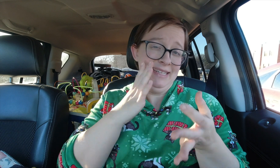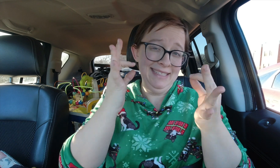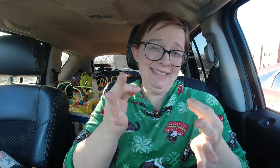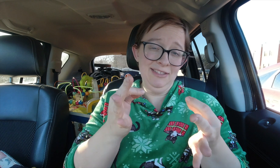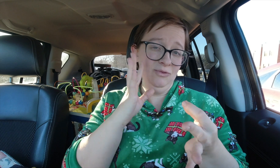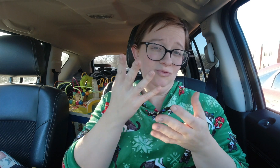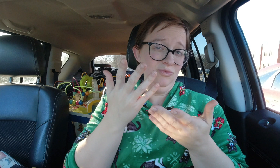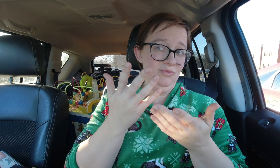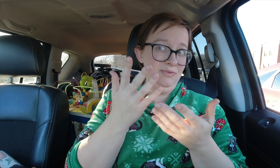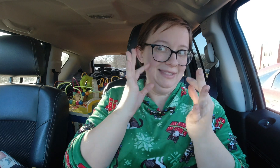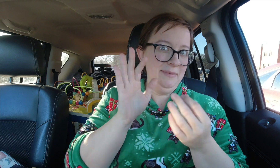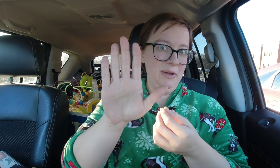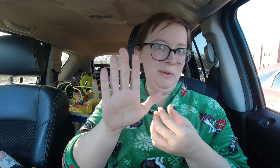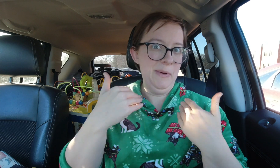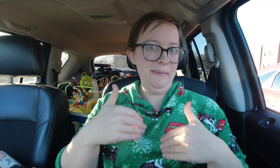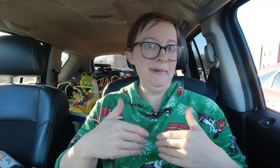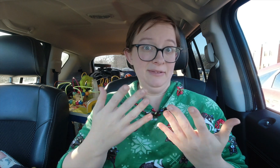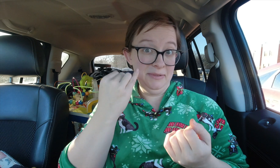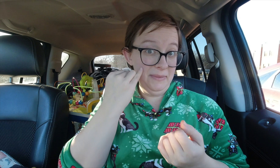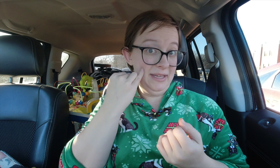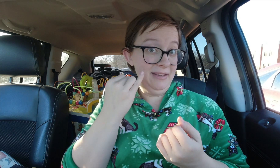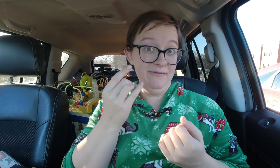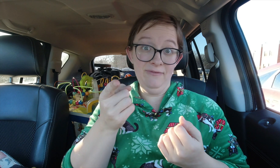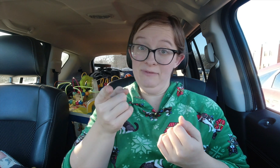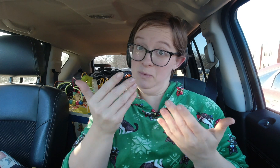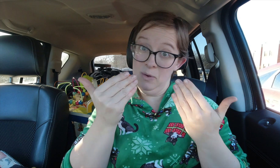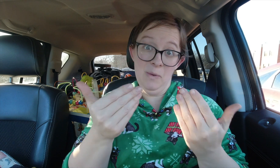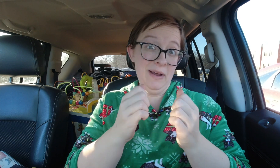but again that's not my decision what you decide to do with your body.